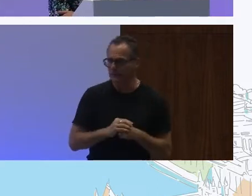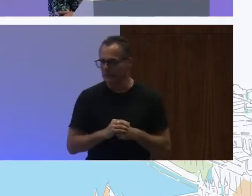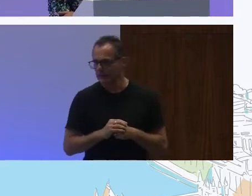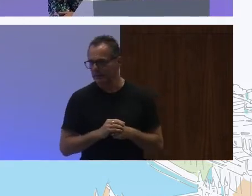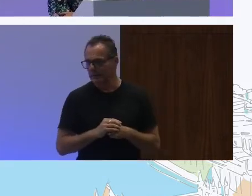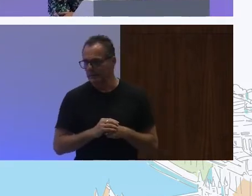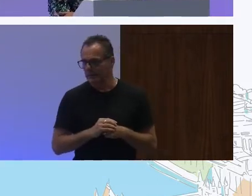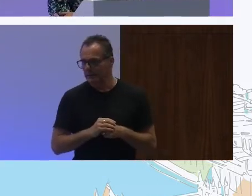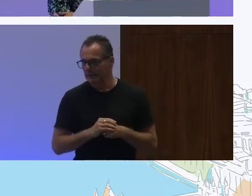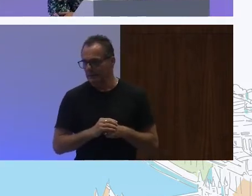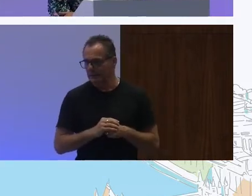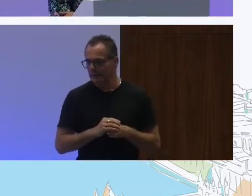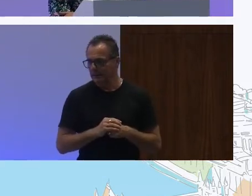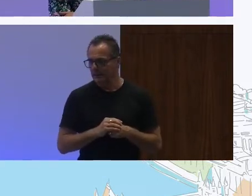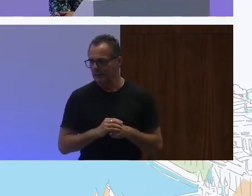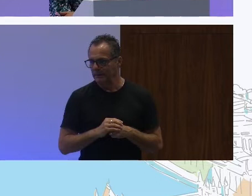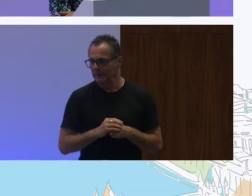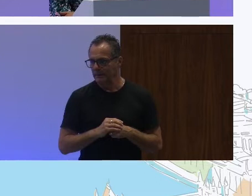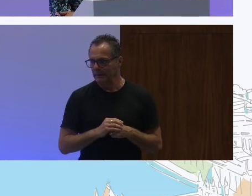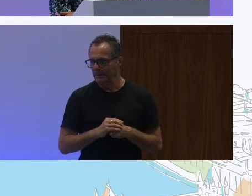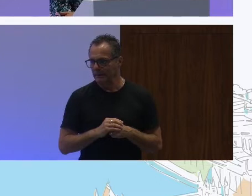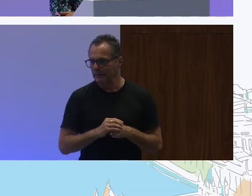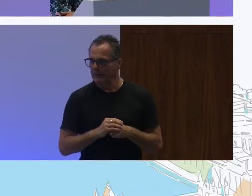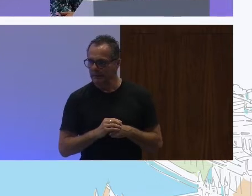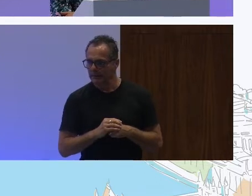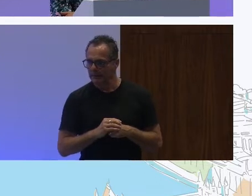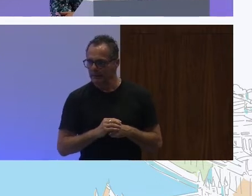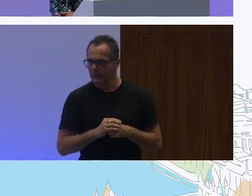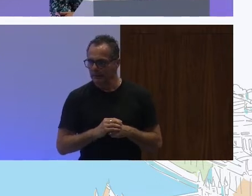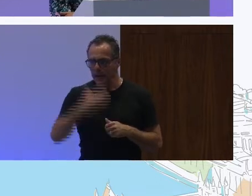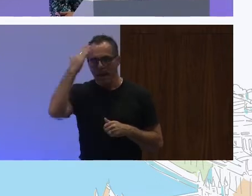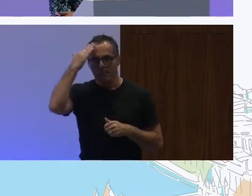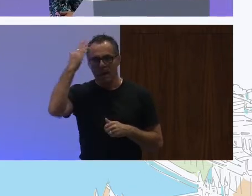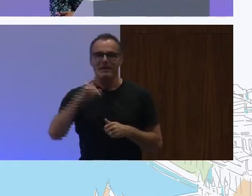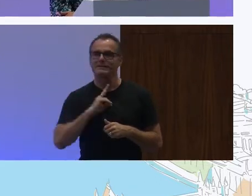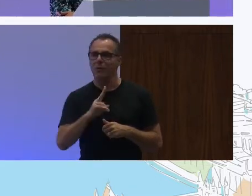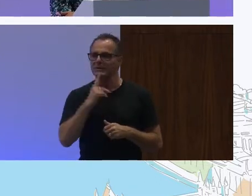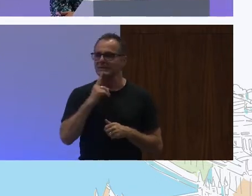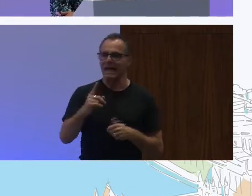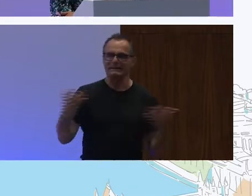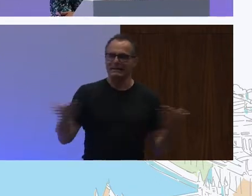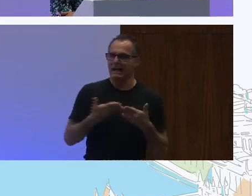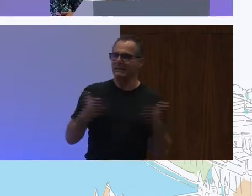Do you? He doesn’t know when to stop. He’s very hyperactive. The day that one minute